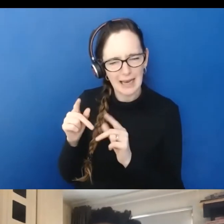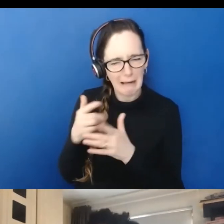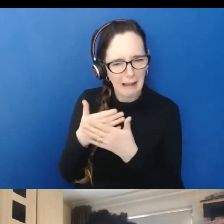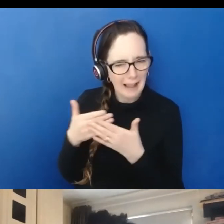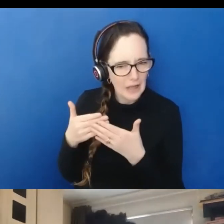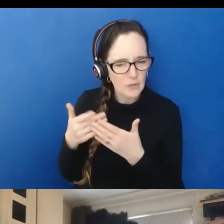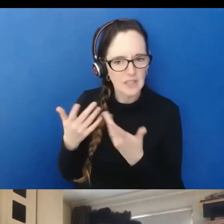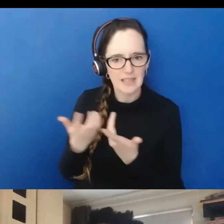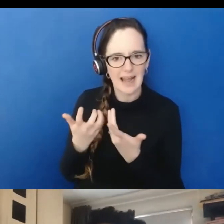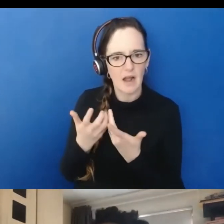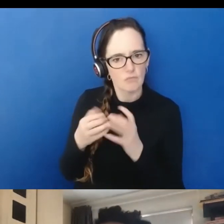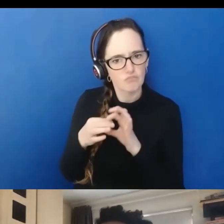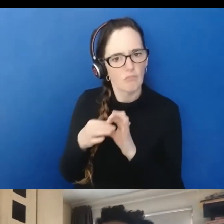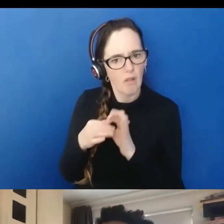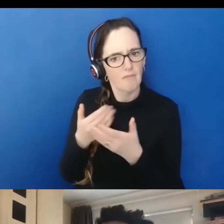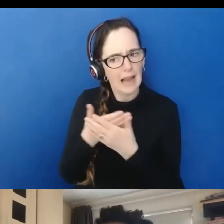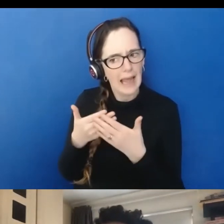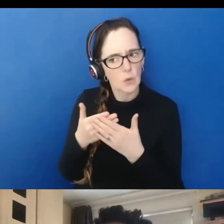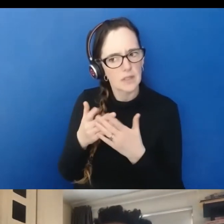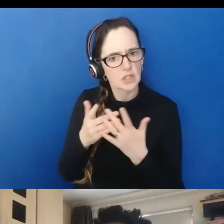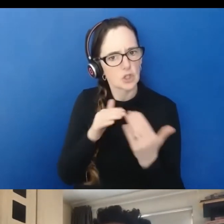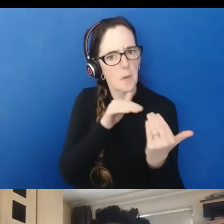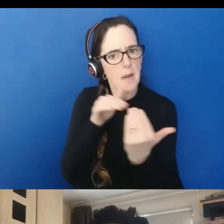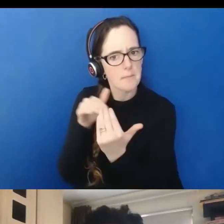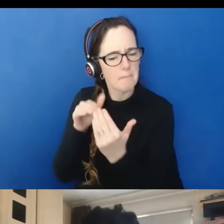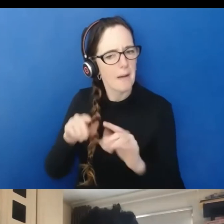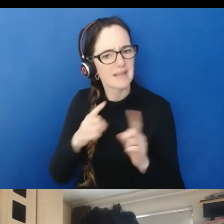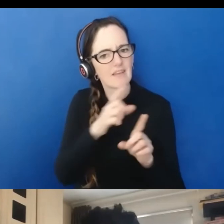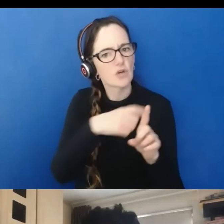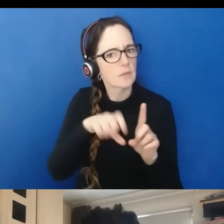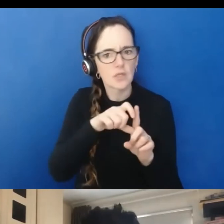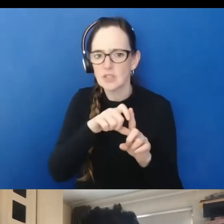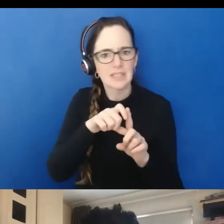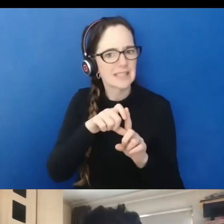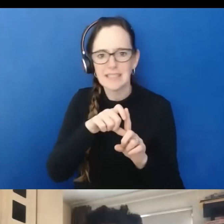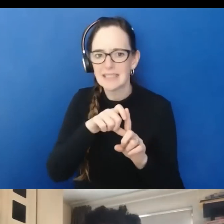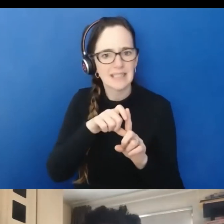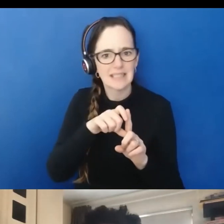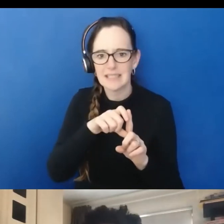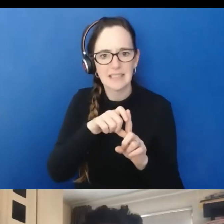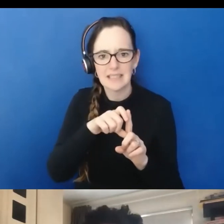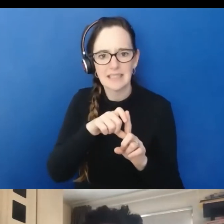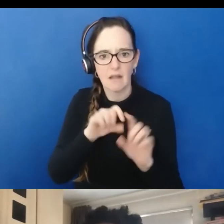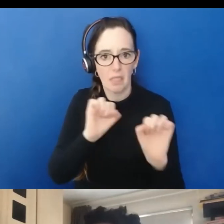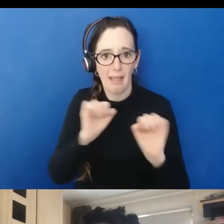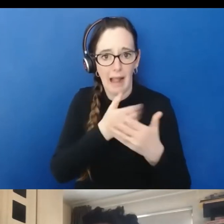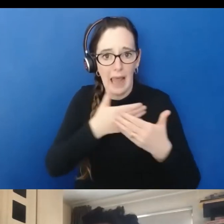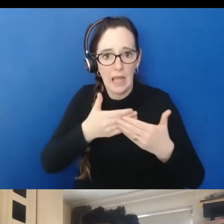communities that were not -- they are not western or European or in the Anglo Saxon context. I totally agree.